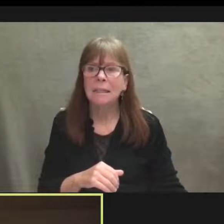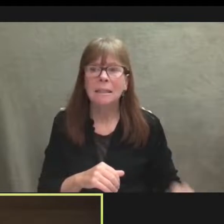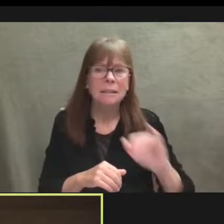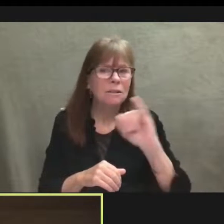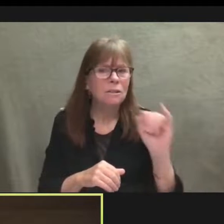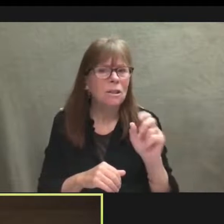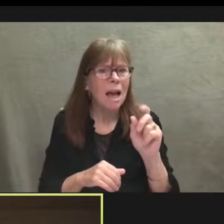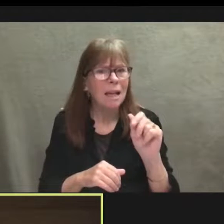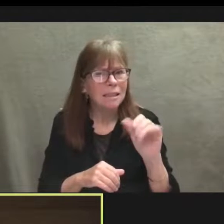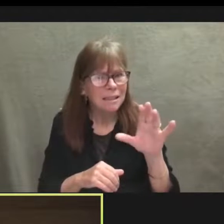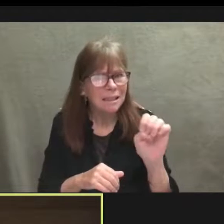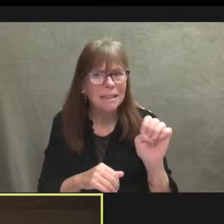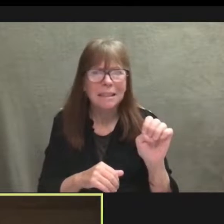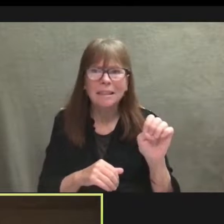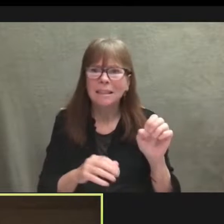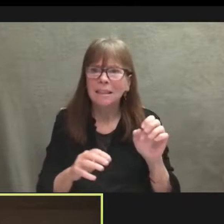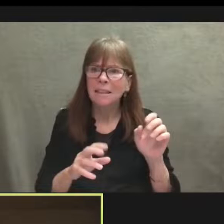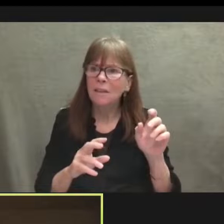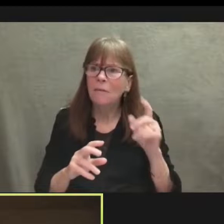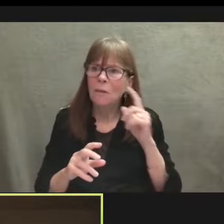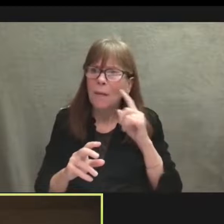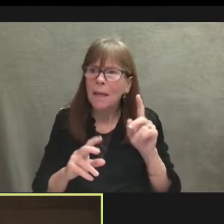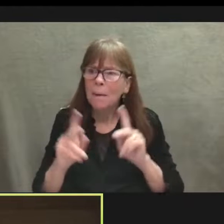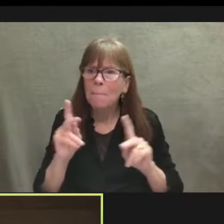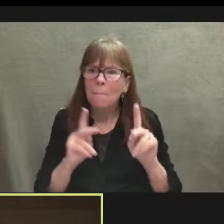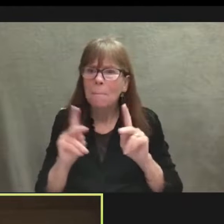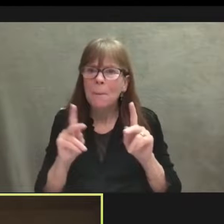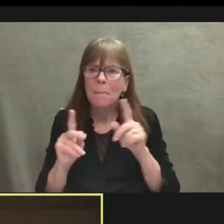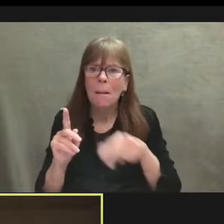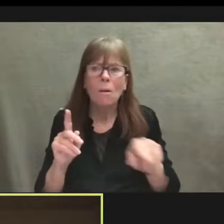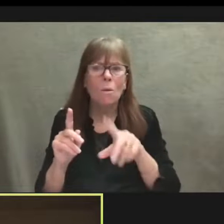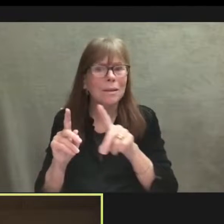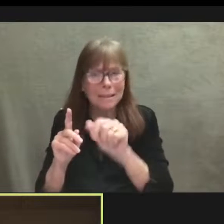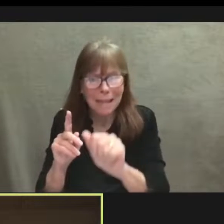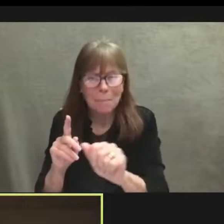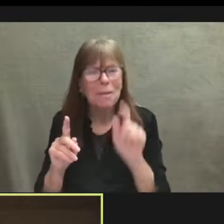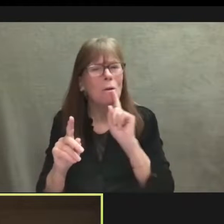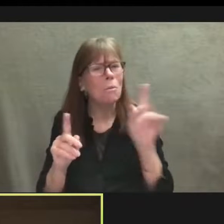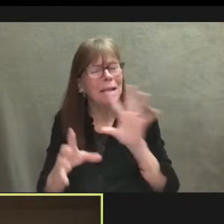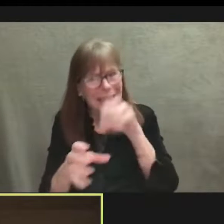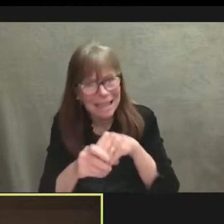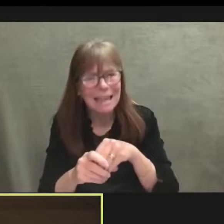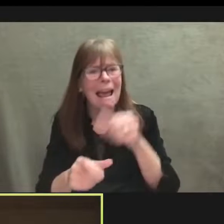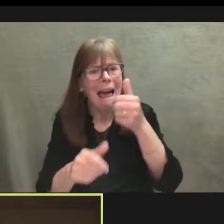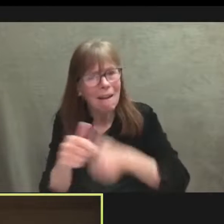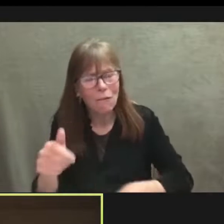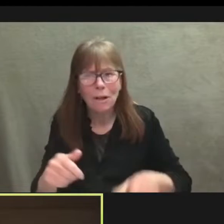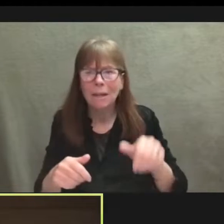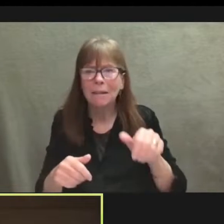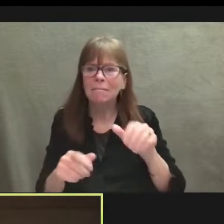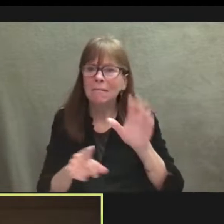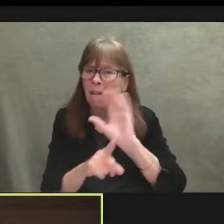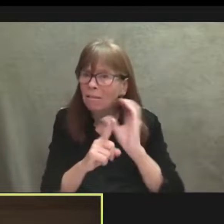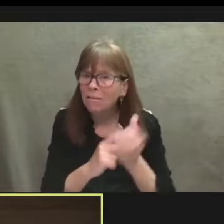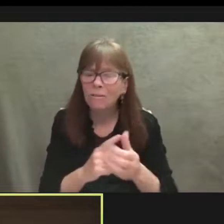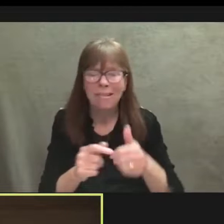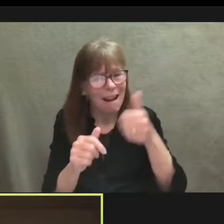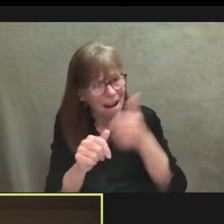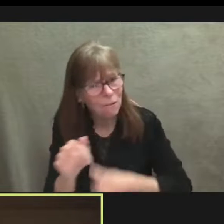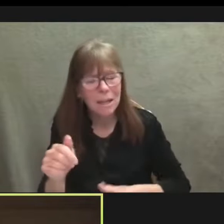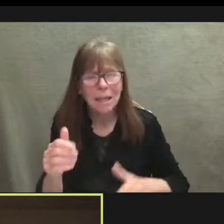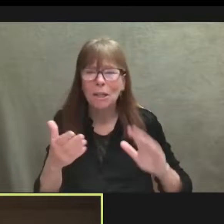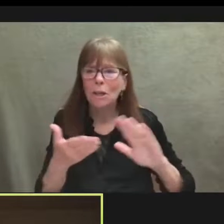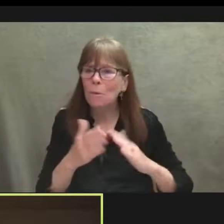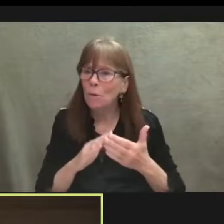disabled people are part of every culture, in every community. I think there are clear